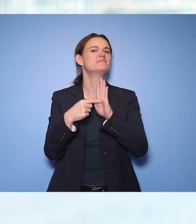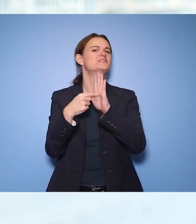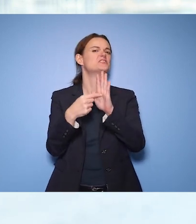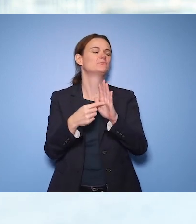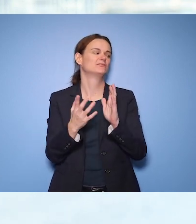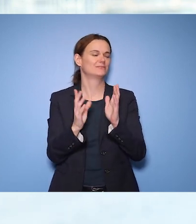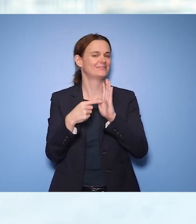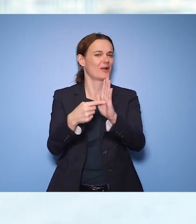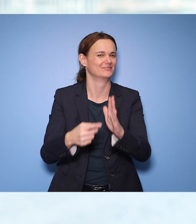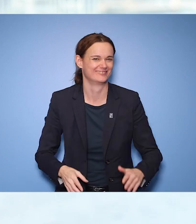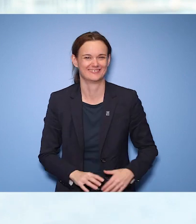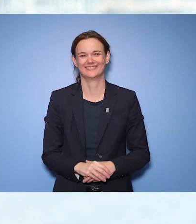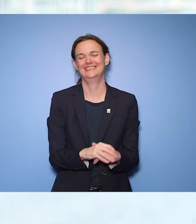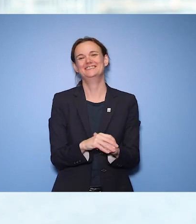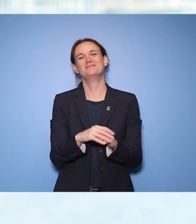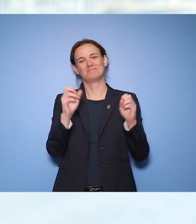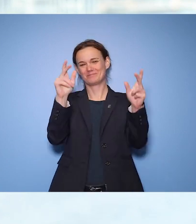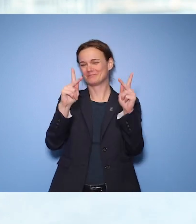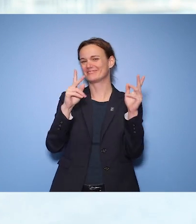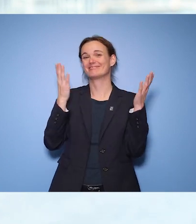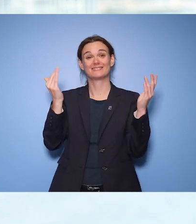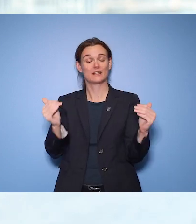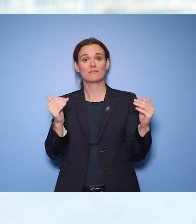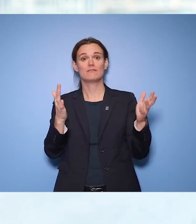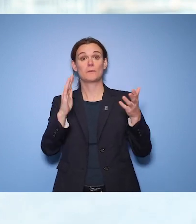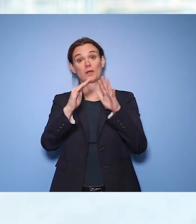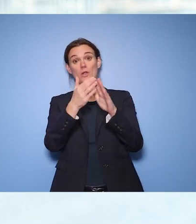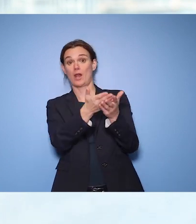give you a peak, maybe reluctantly, but I'll do it. It's now time to hear from our